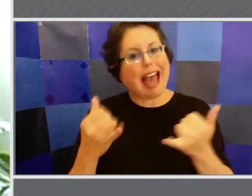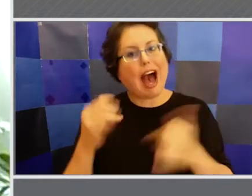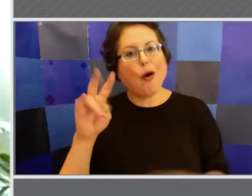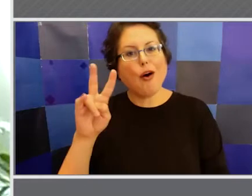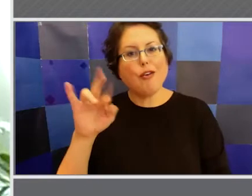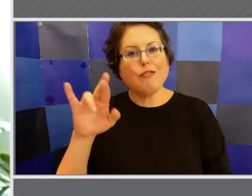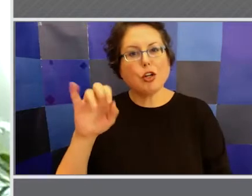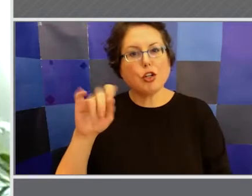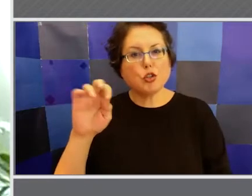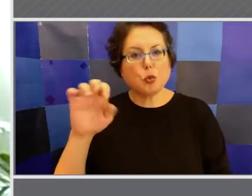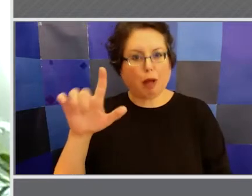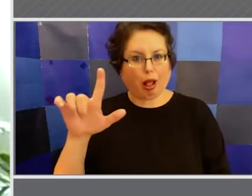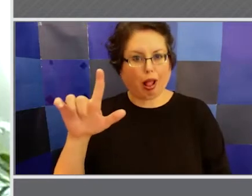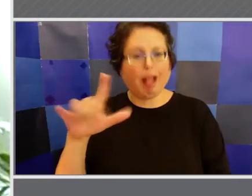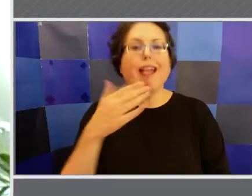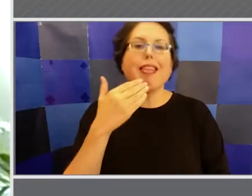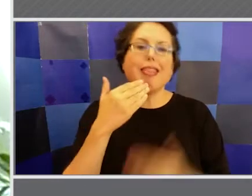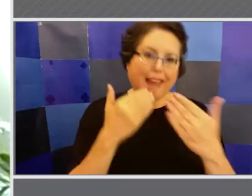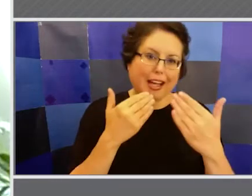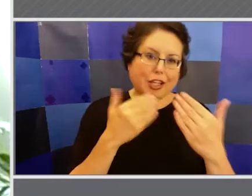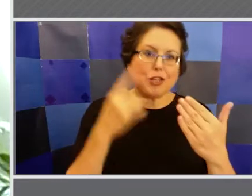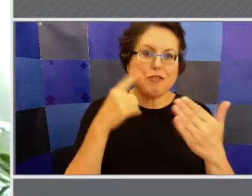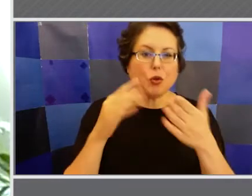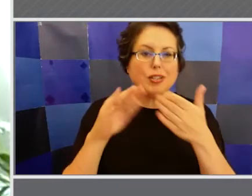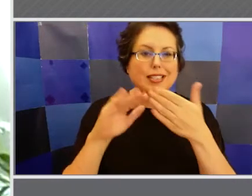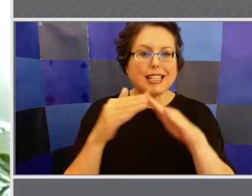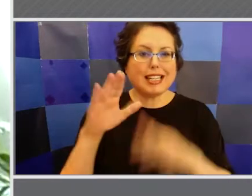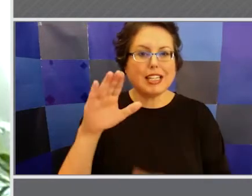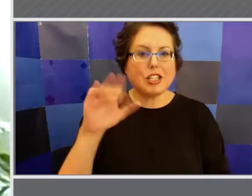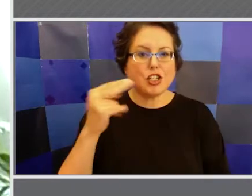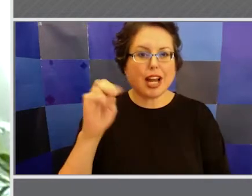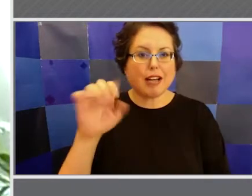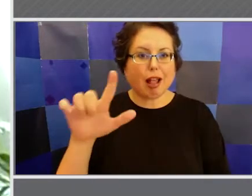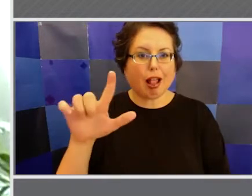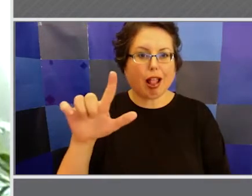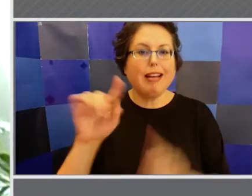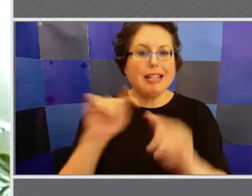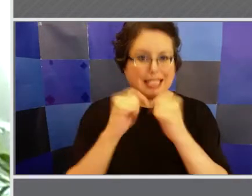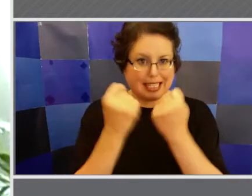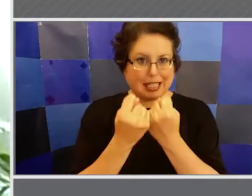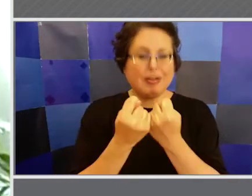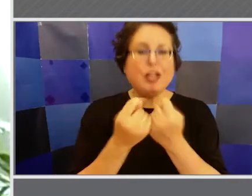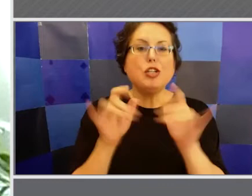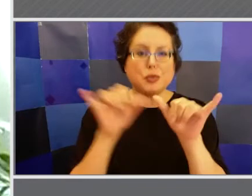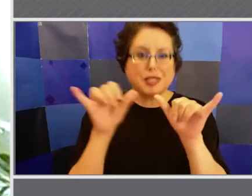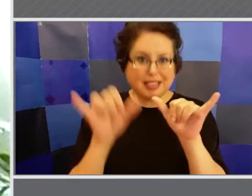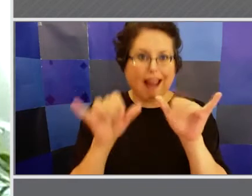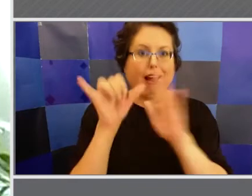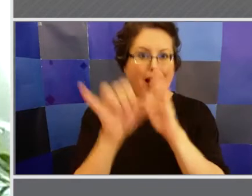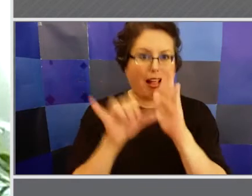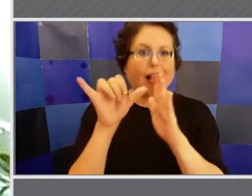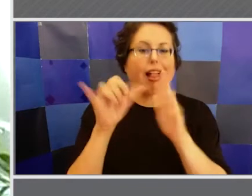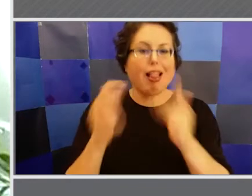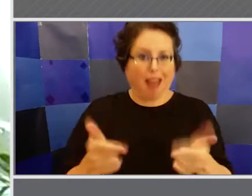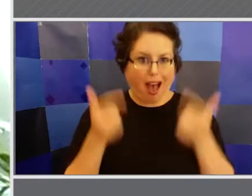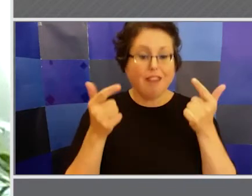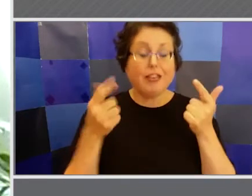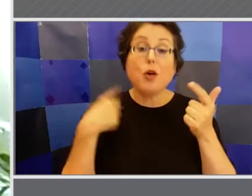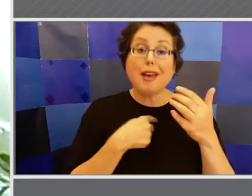channel team. They helped us out a lot. Stay engaged. So this year we're kind of doing a similar format, we're going to do three separate meetings of deep dives.